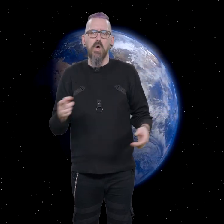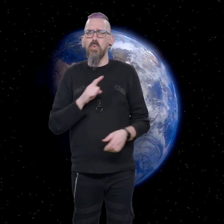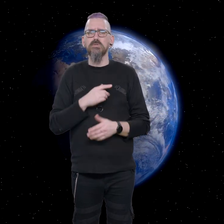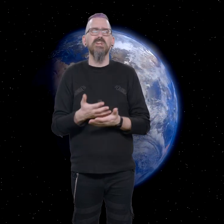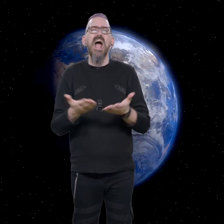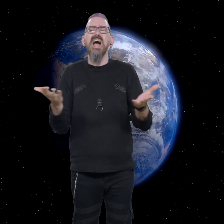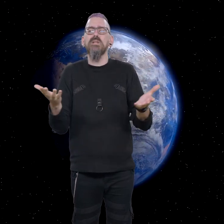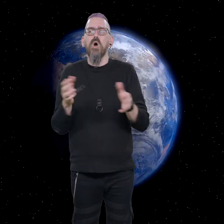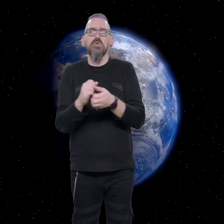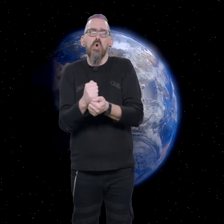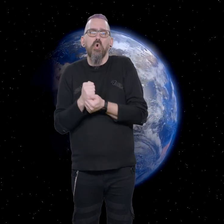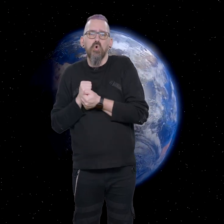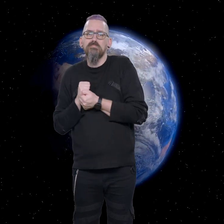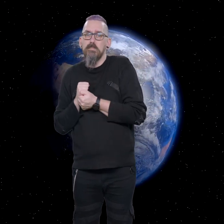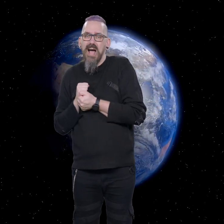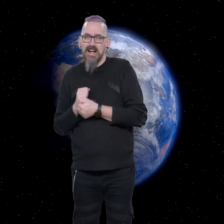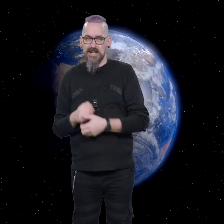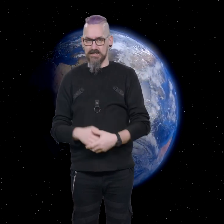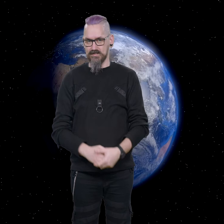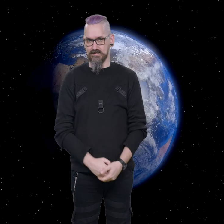Why should anyone hold me back?